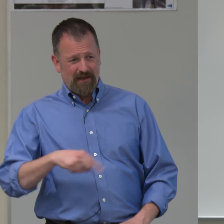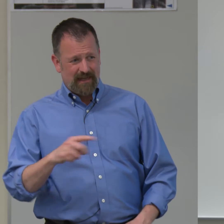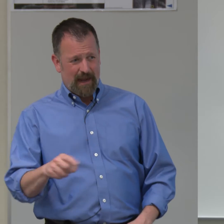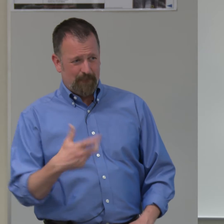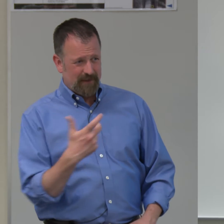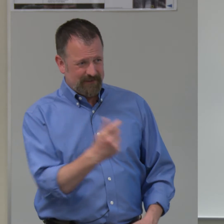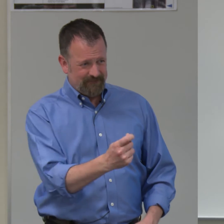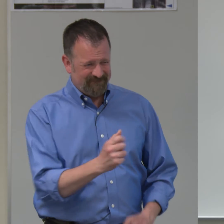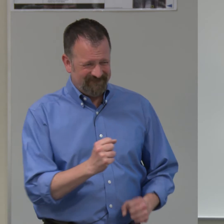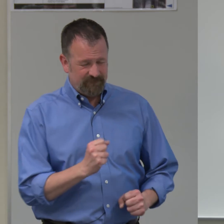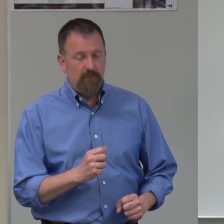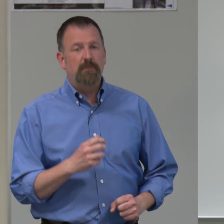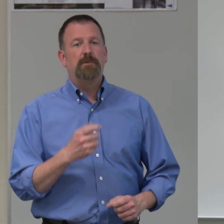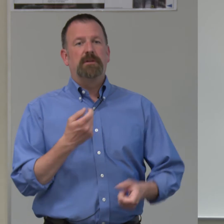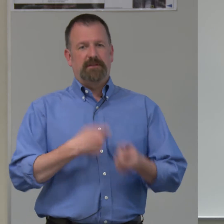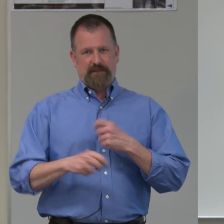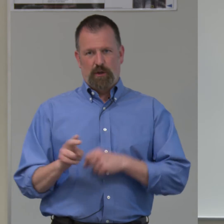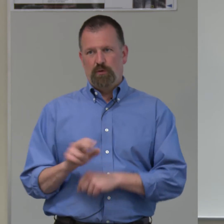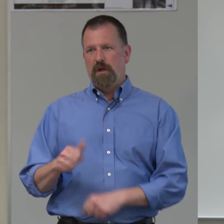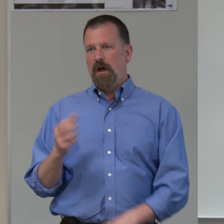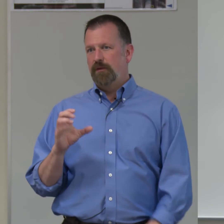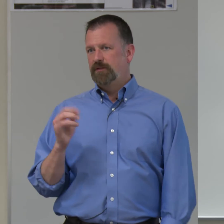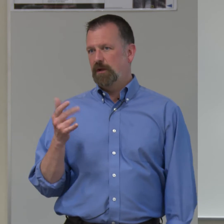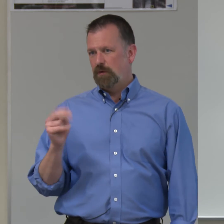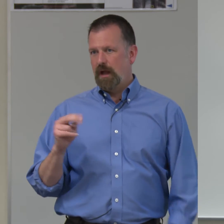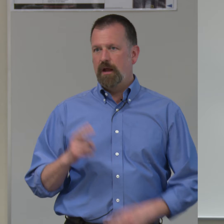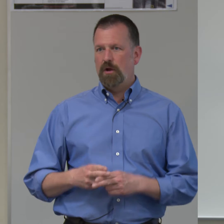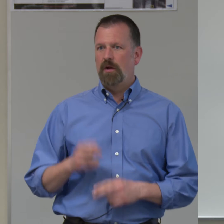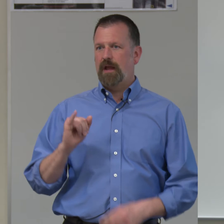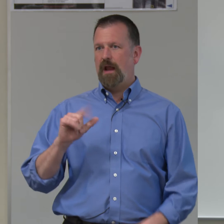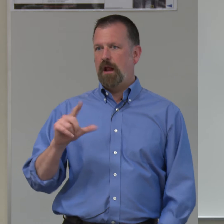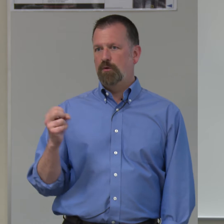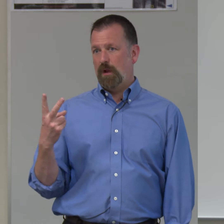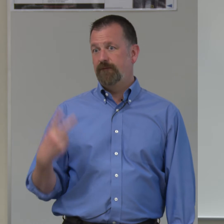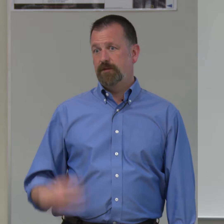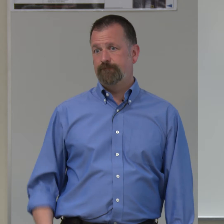and so another cytokine has been used known as IL-12...